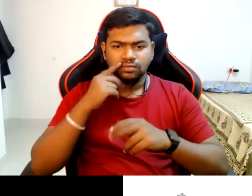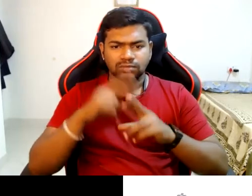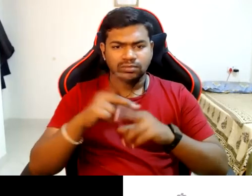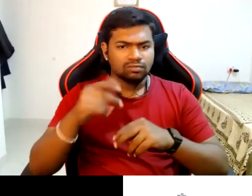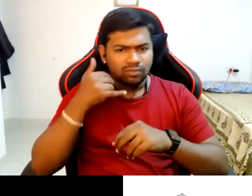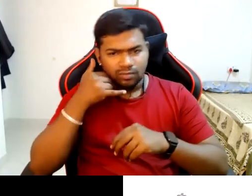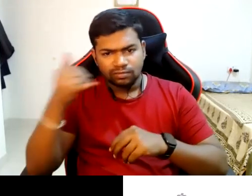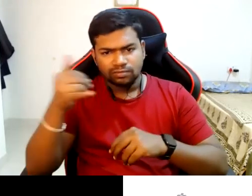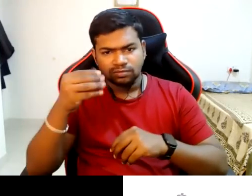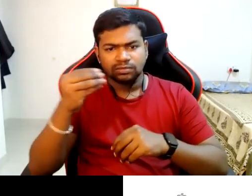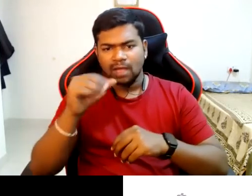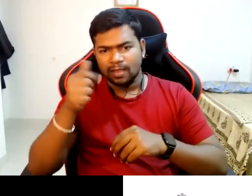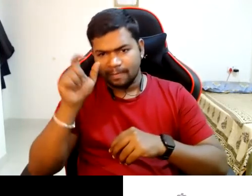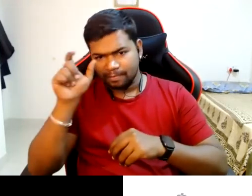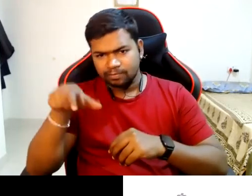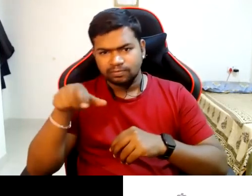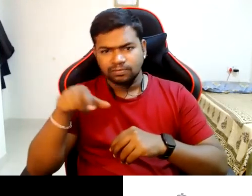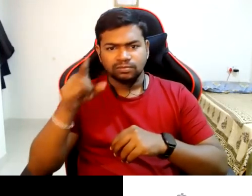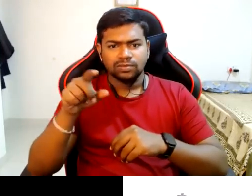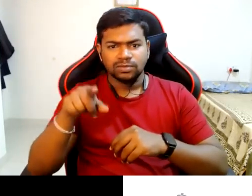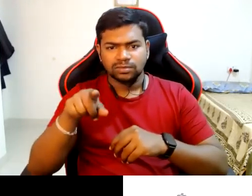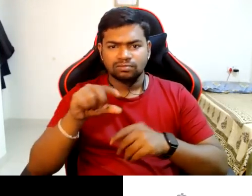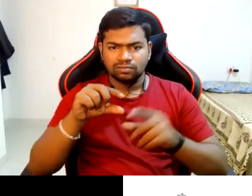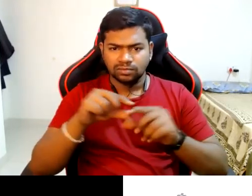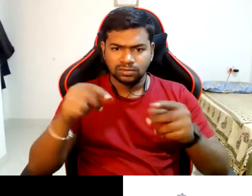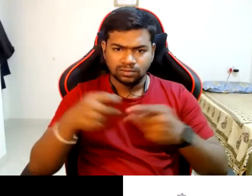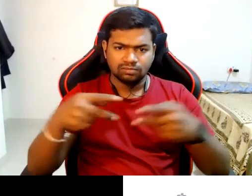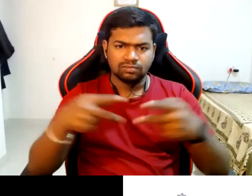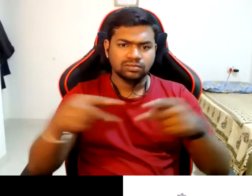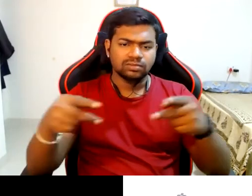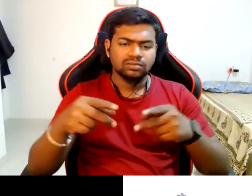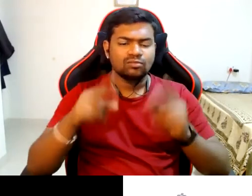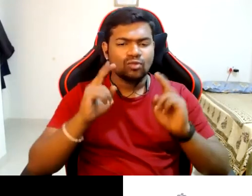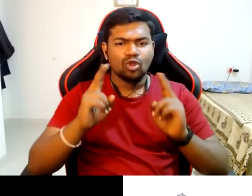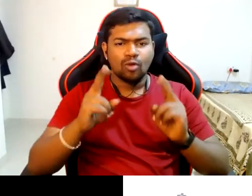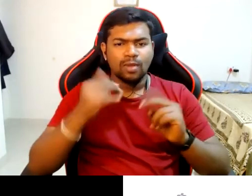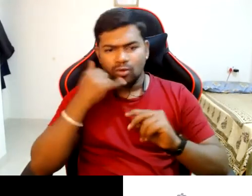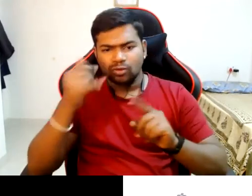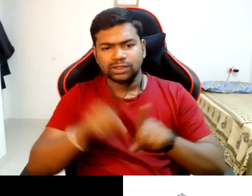call to someone and in English will still get captions on a normal phone call, I see.